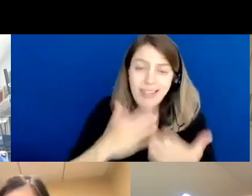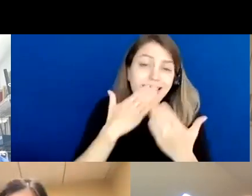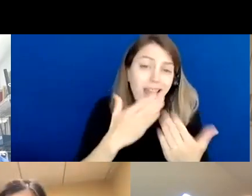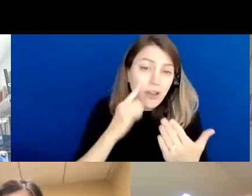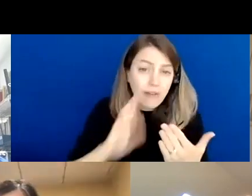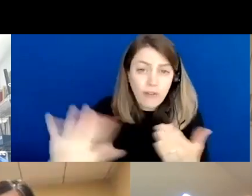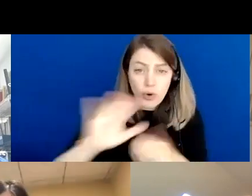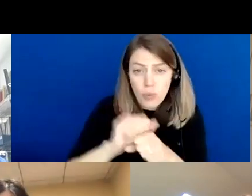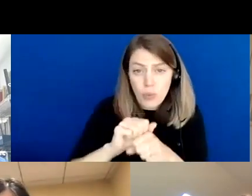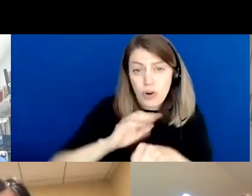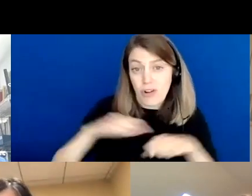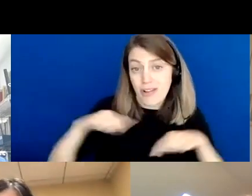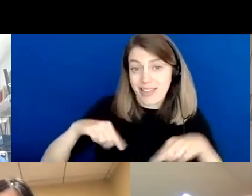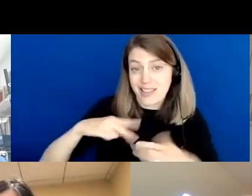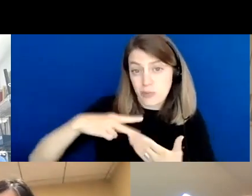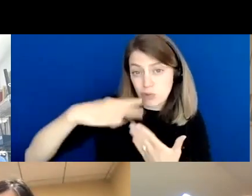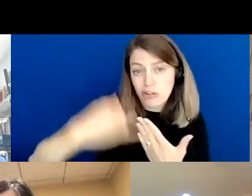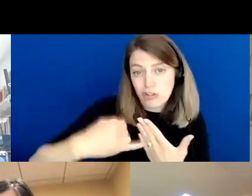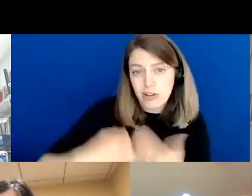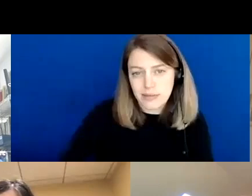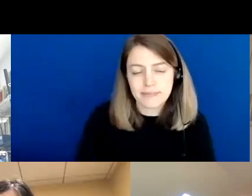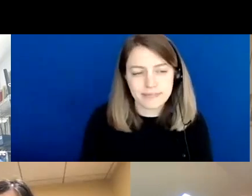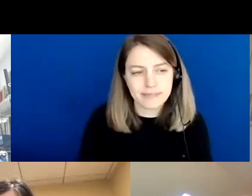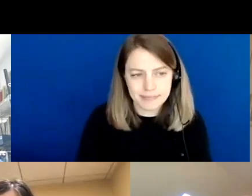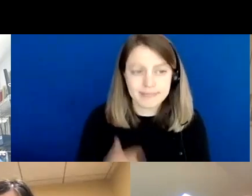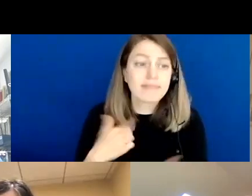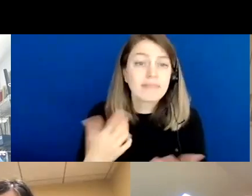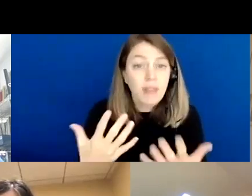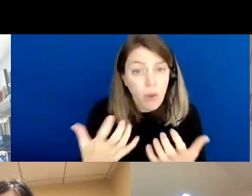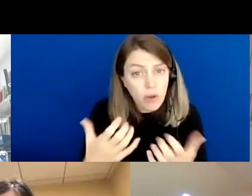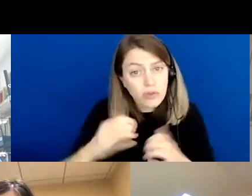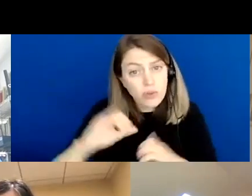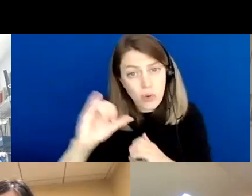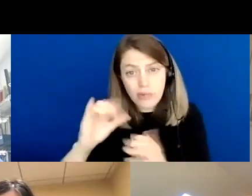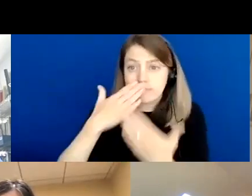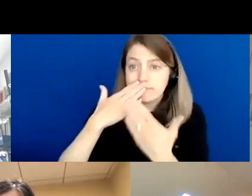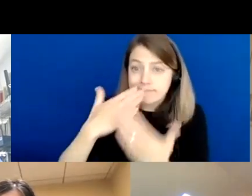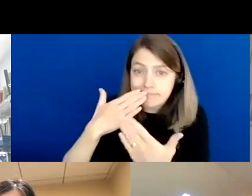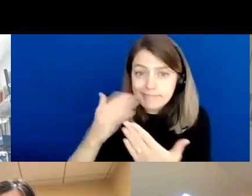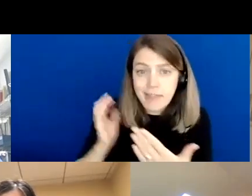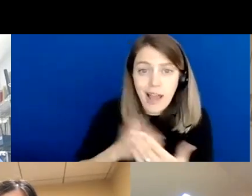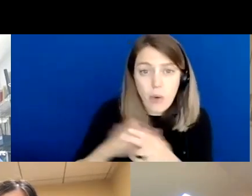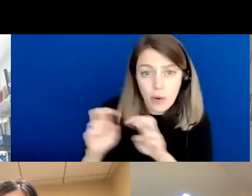I would like to also thank the esteemed panelists for joining this event as well.